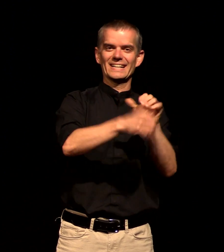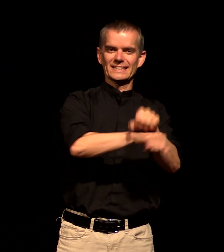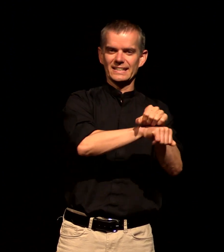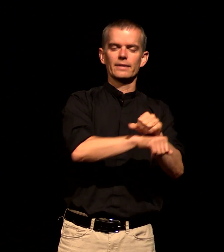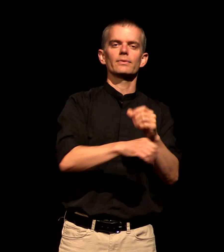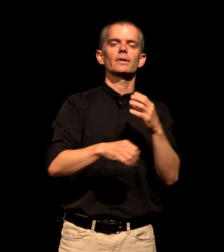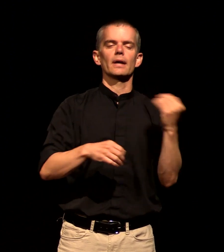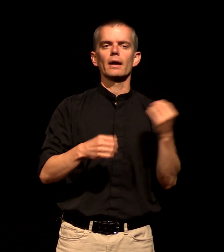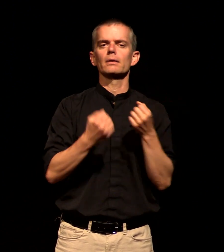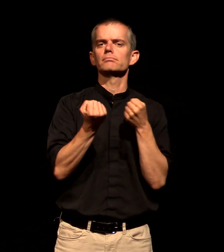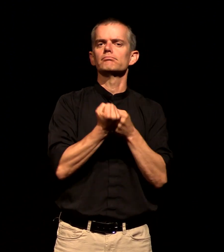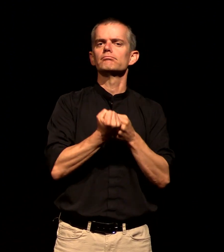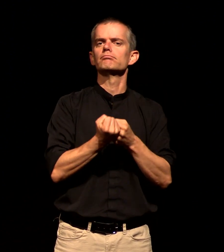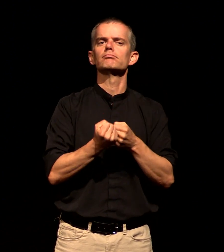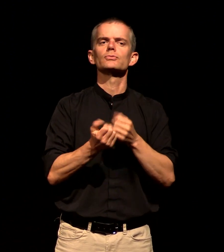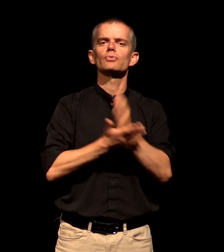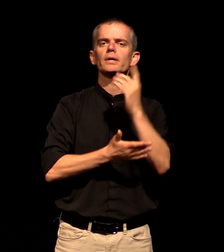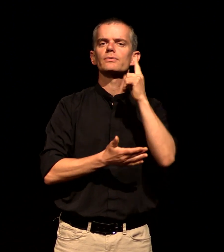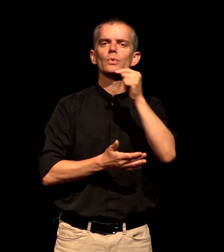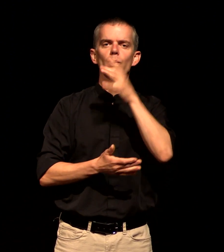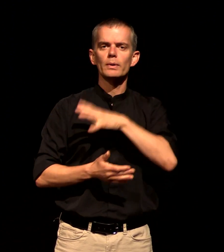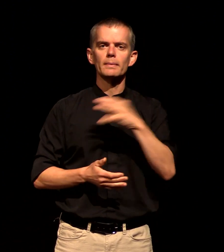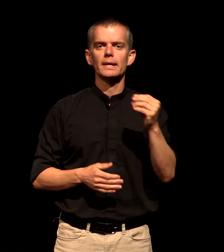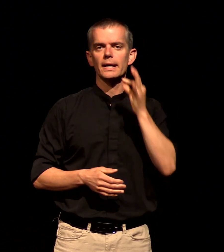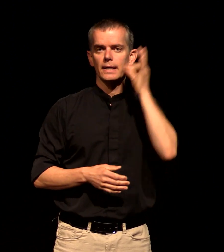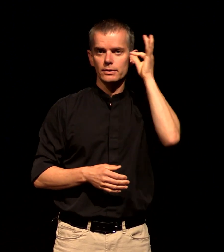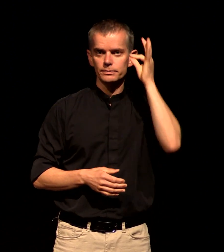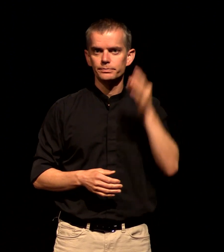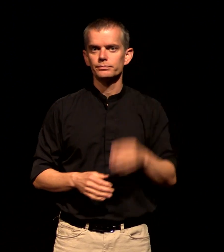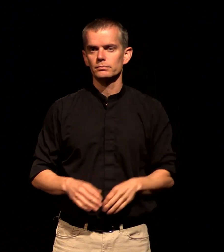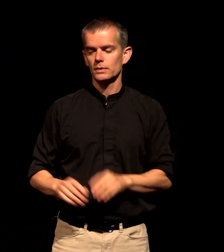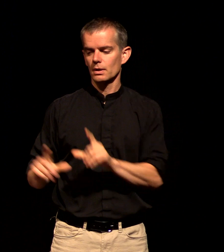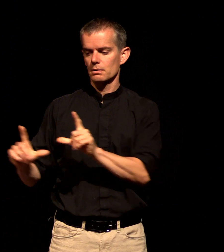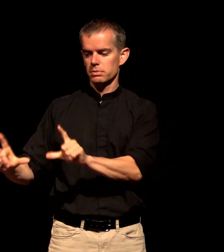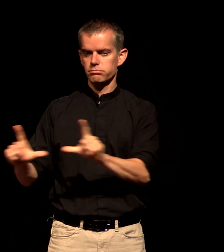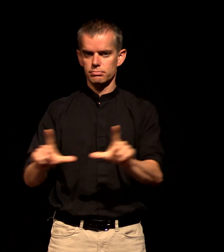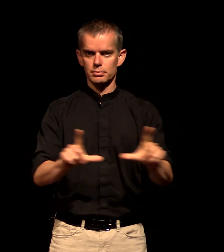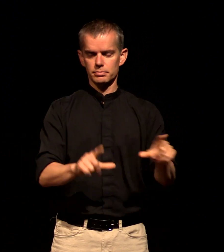the rights of women and Native Americans. The plaques continue